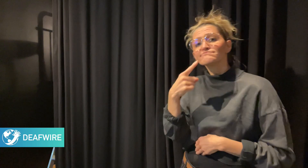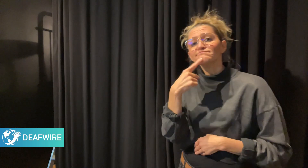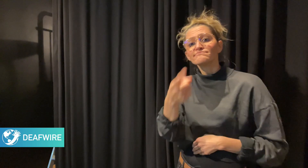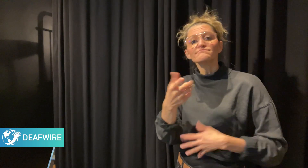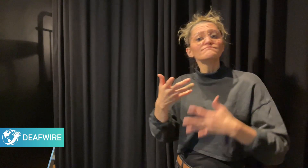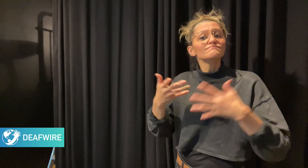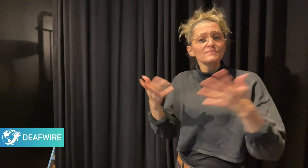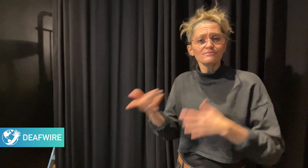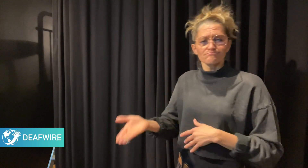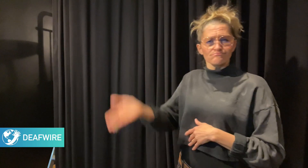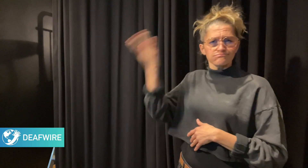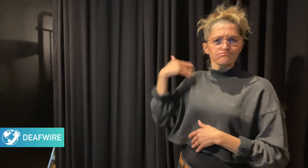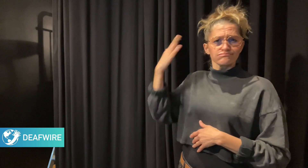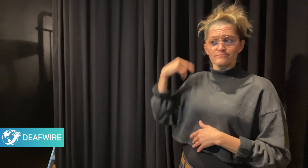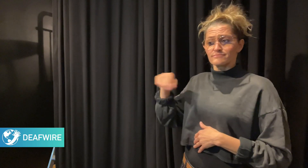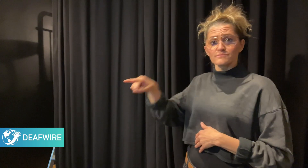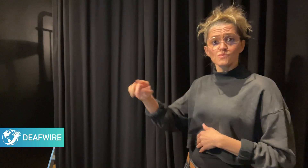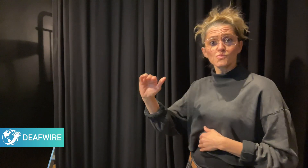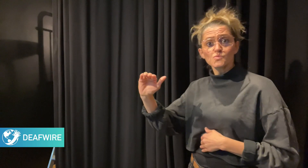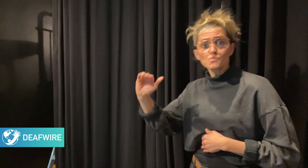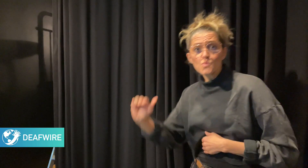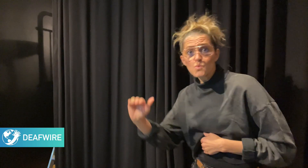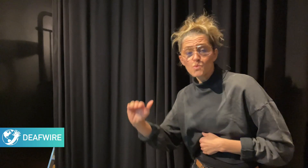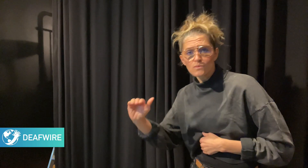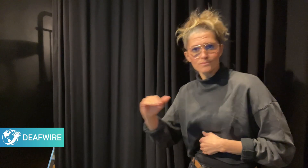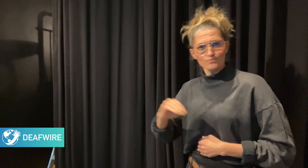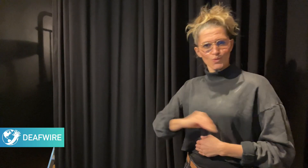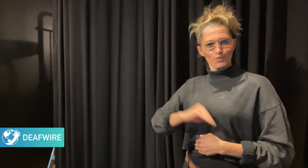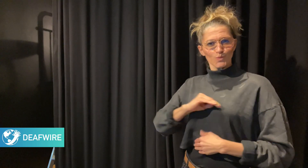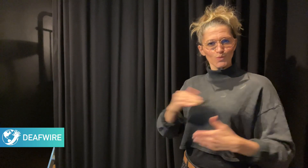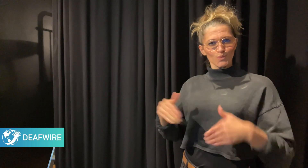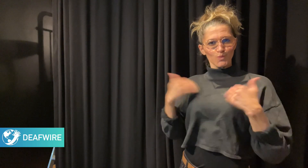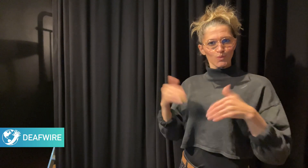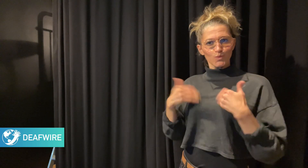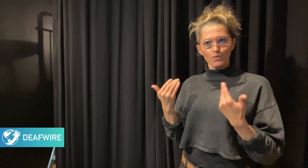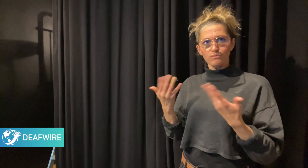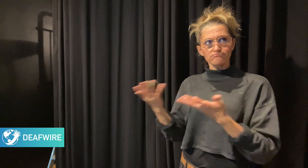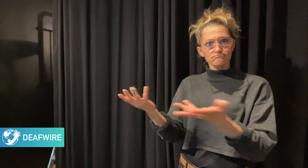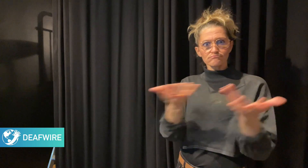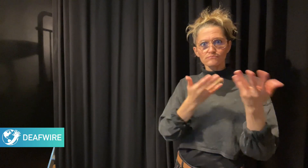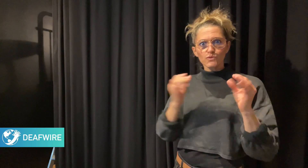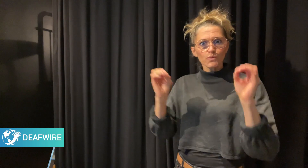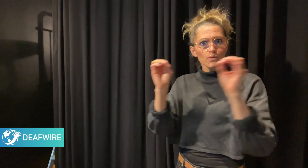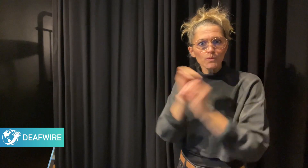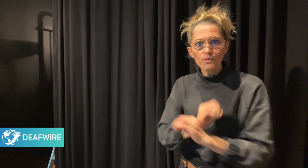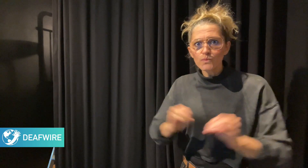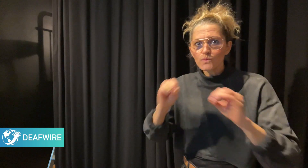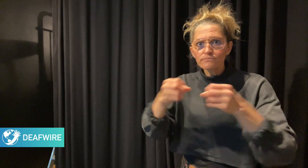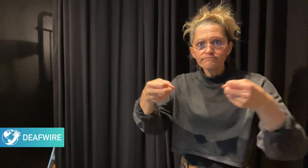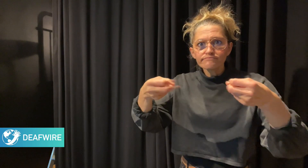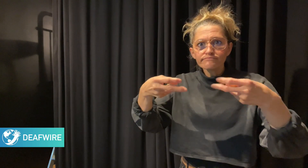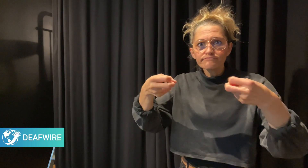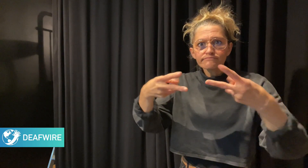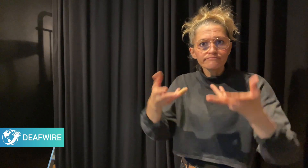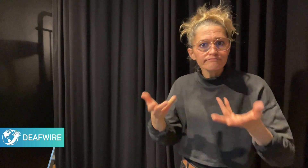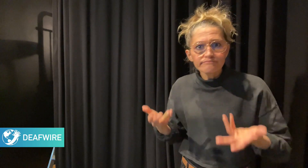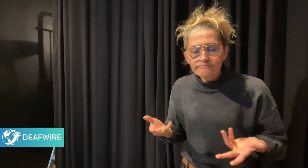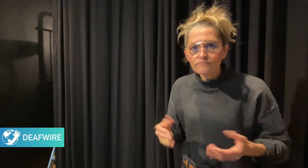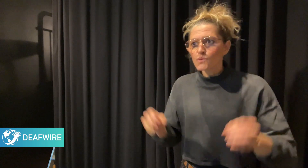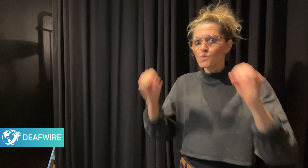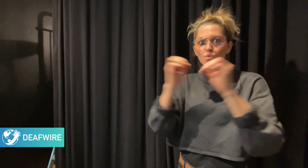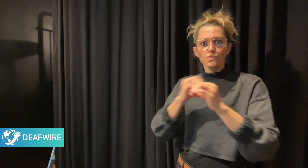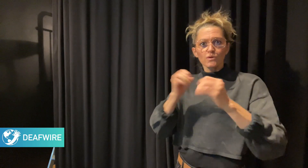who is an American CODA, shared that when she was young,